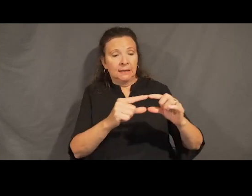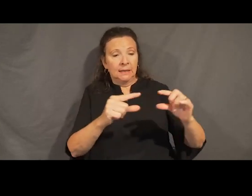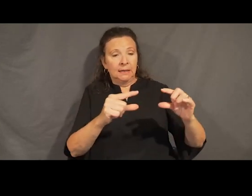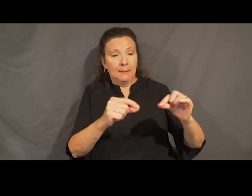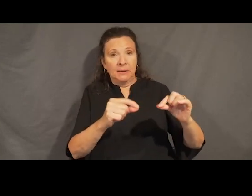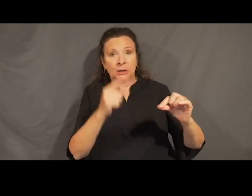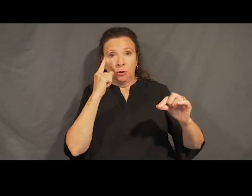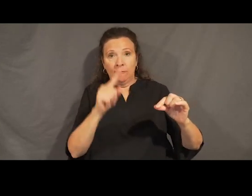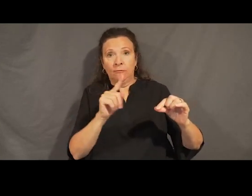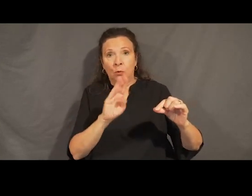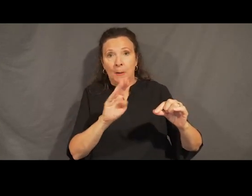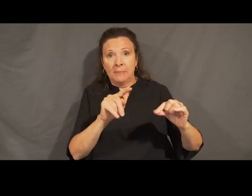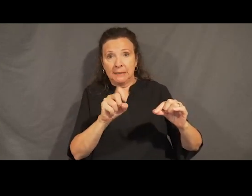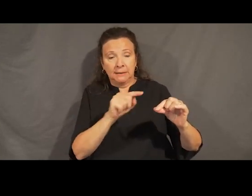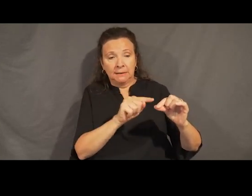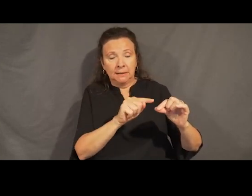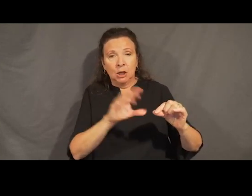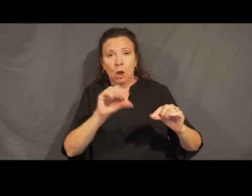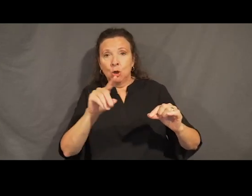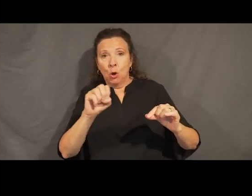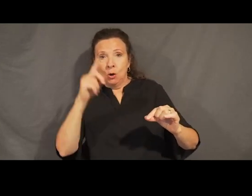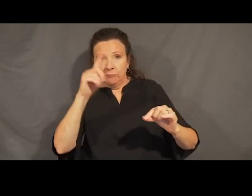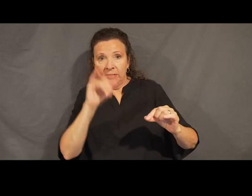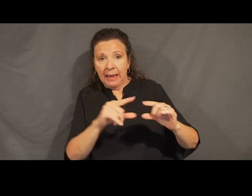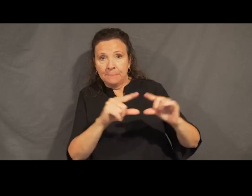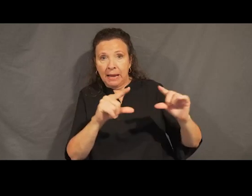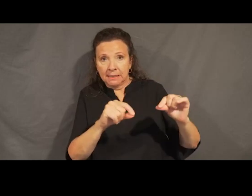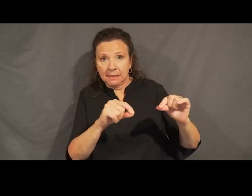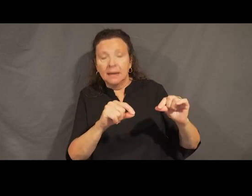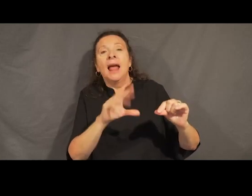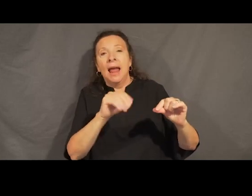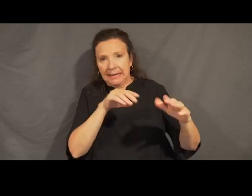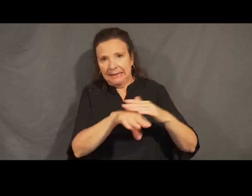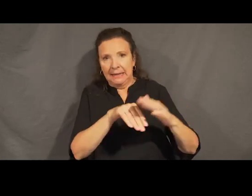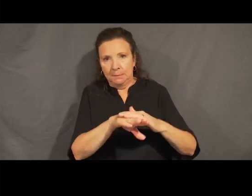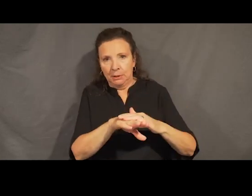and is accessible. This is a picture of a button and the code for that button,